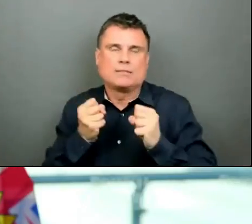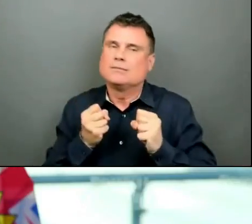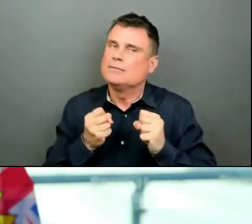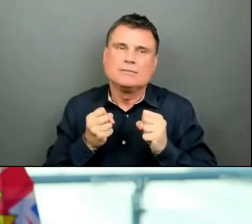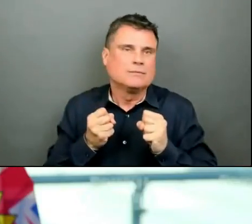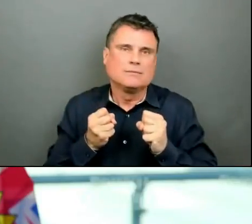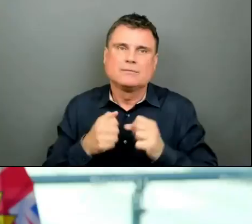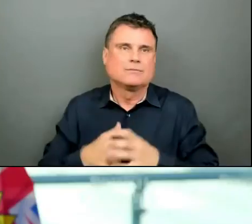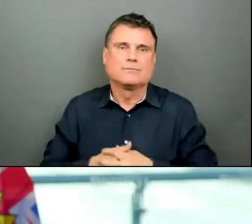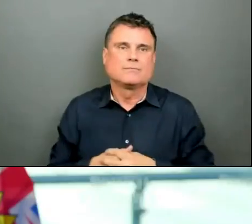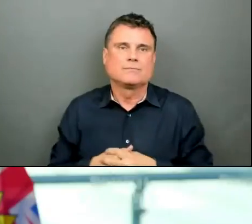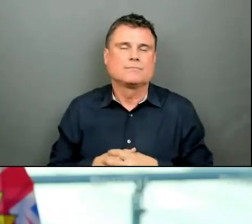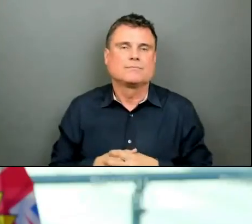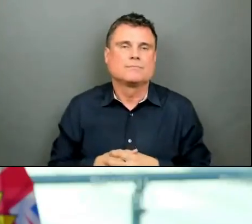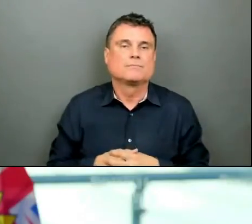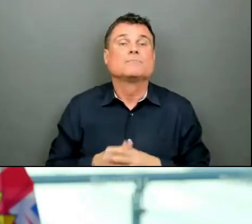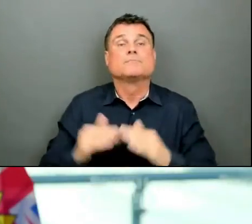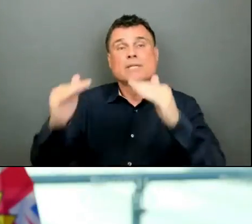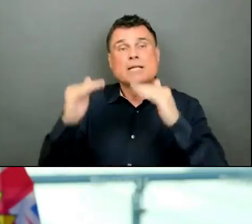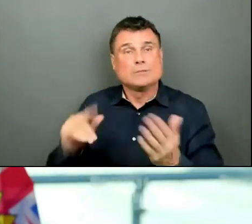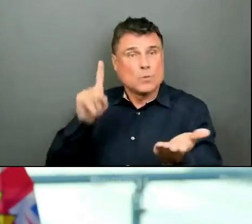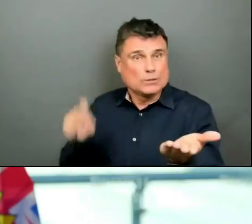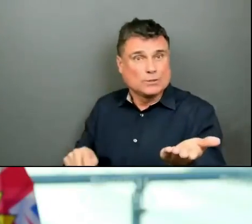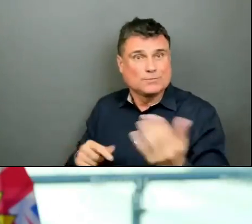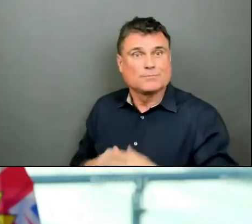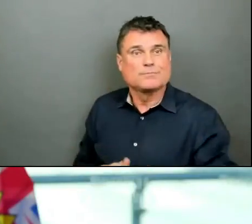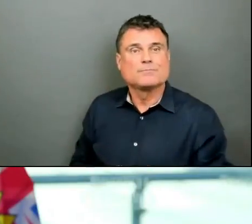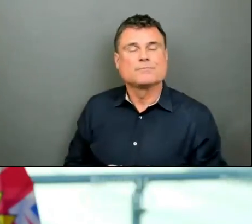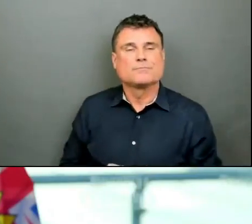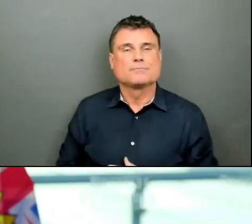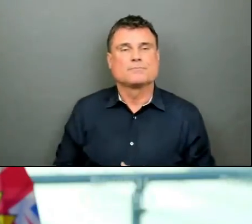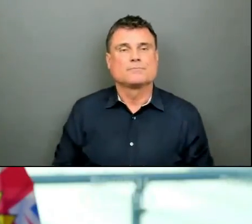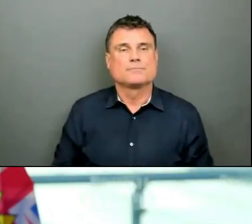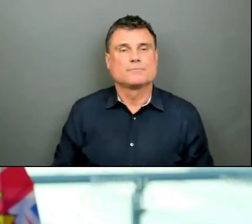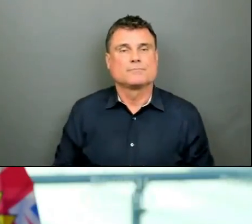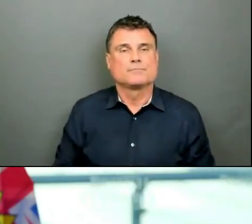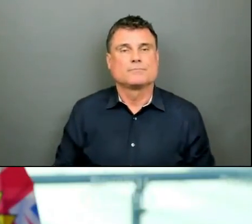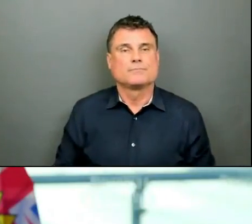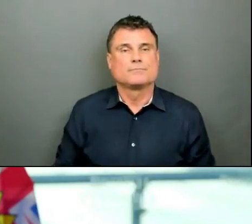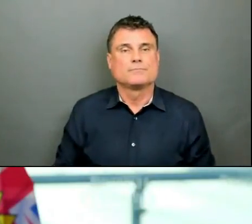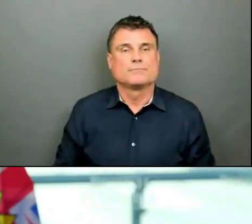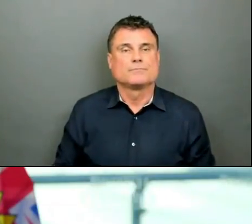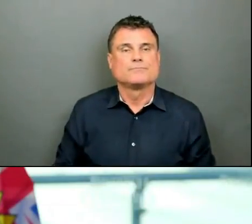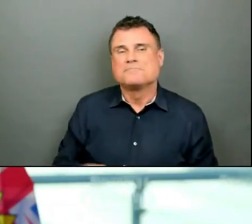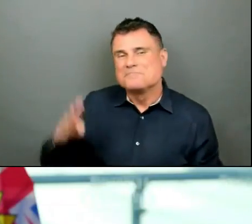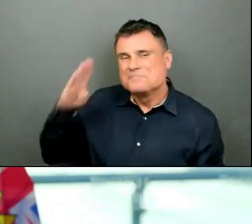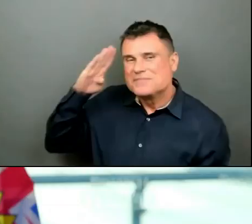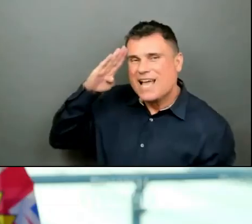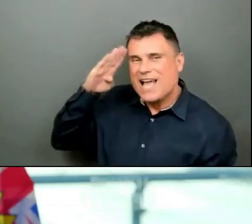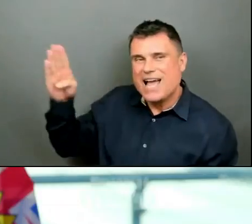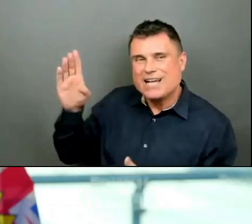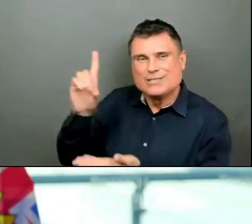attention this this virus is trans mitting rapidly. Our next question is from Katie from Vancouver sun. Please go ahead.